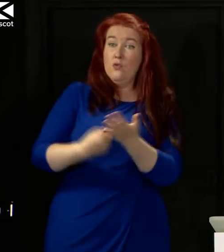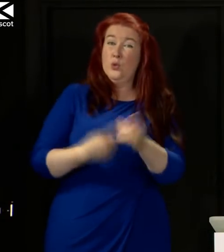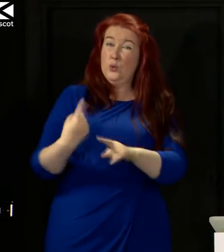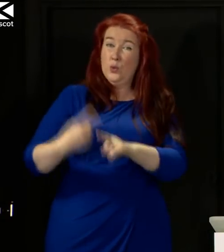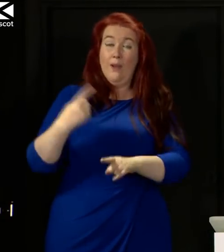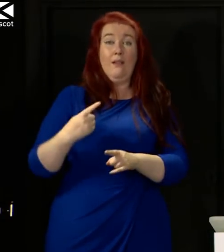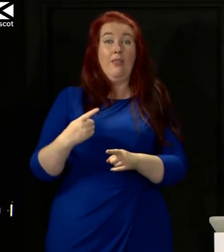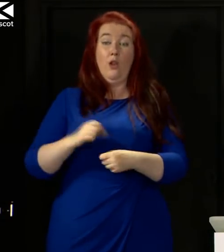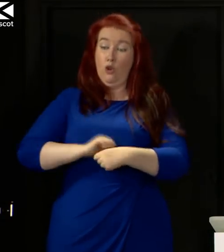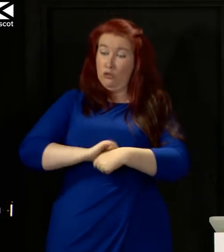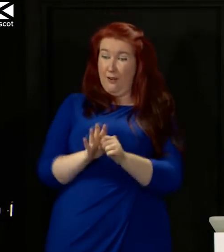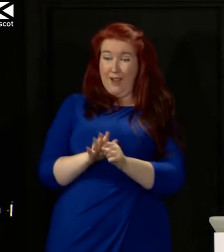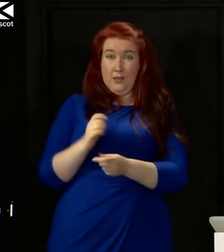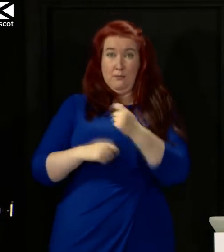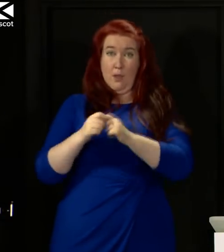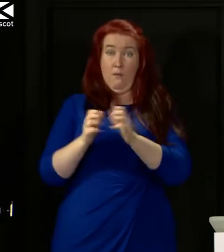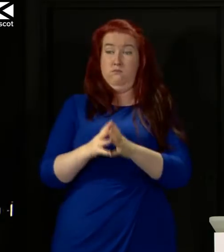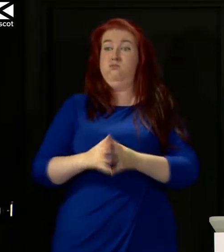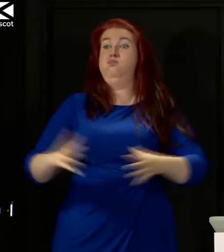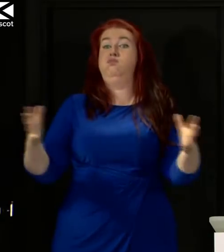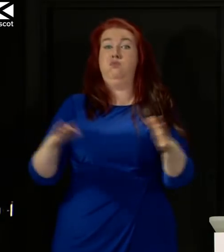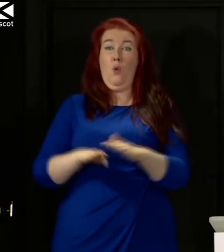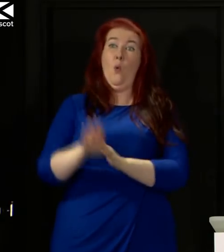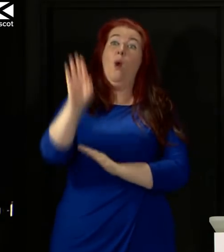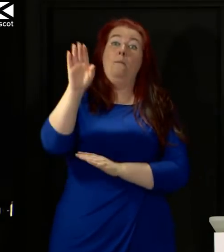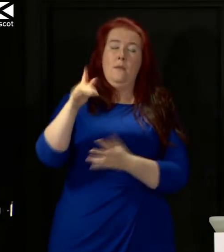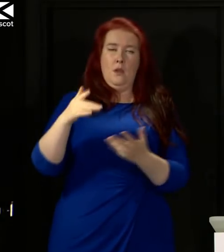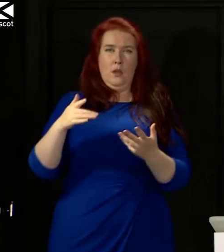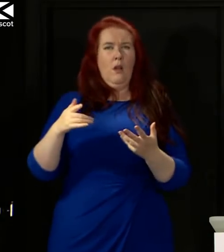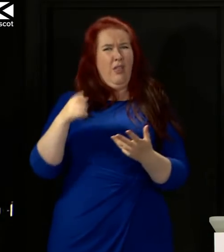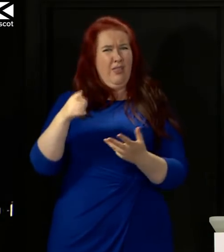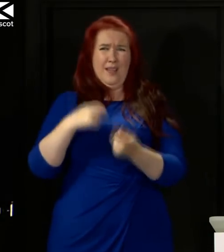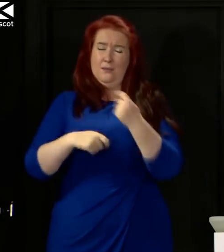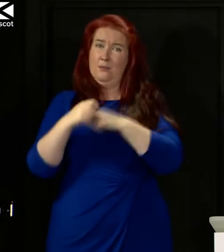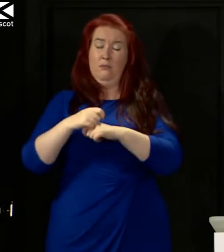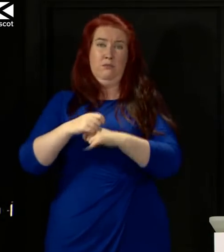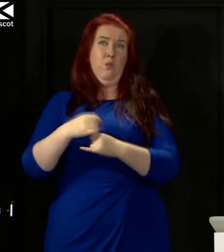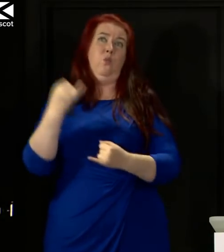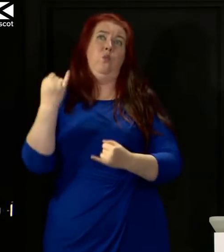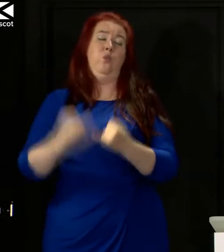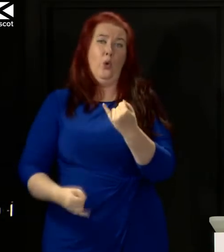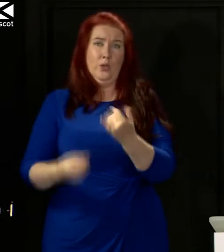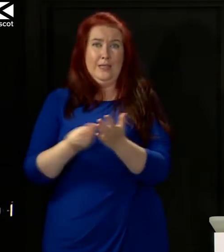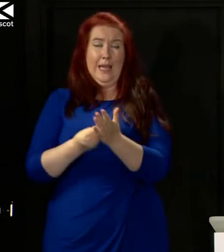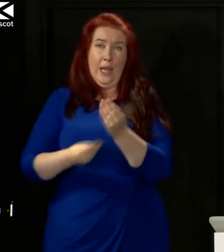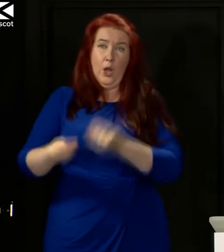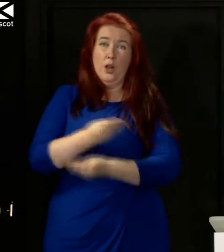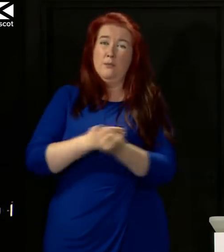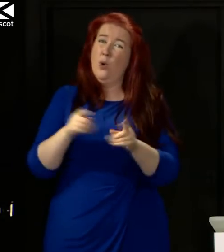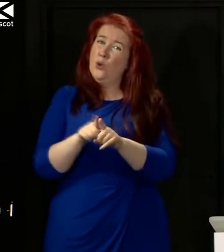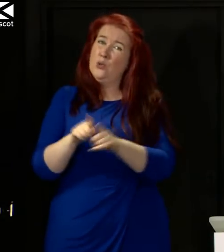of control again - that would be economically counterproductive, but it would also cost many more lives.